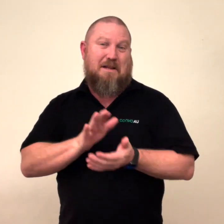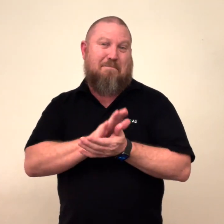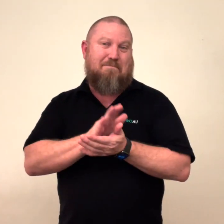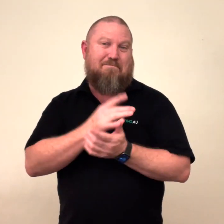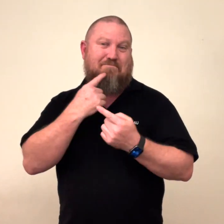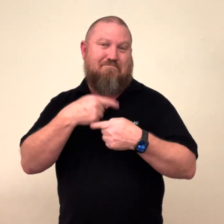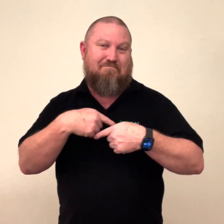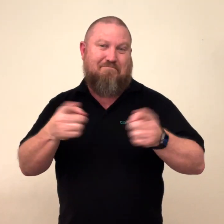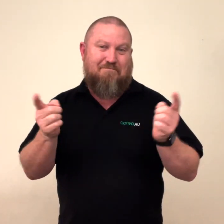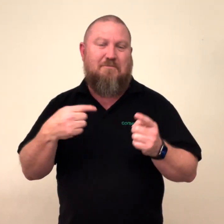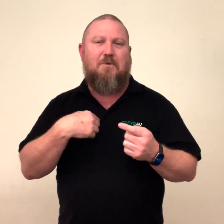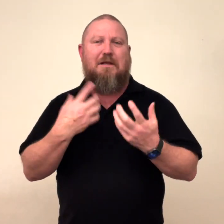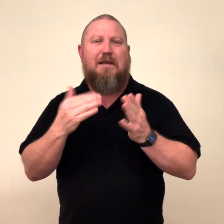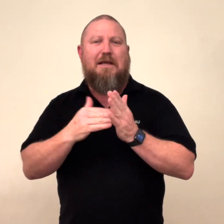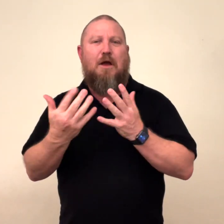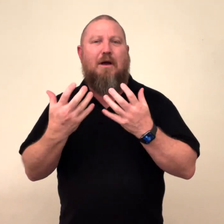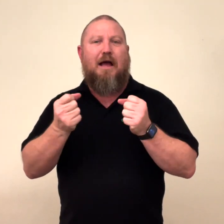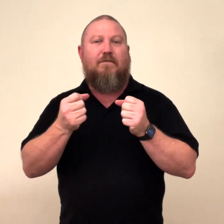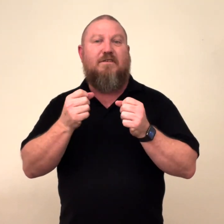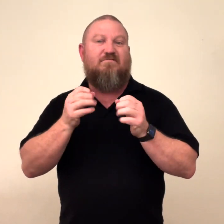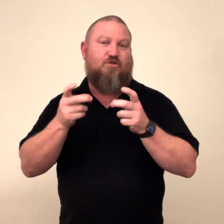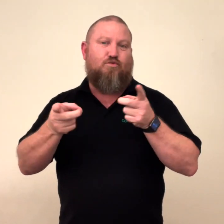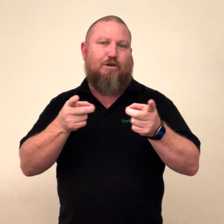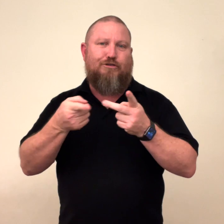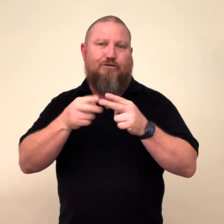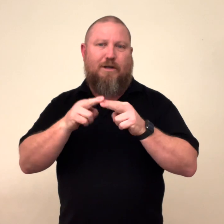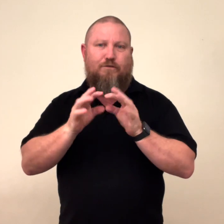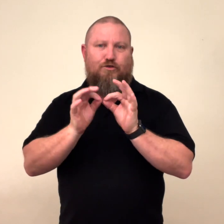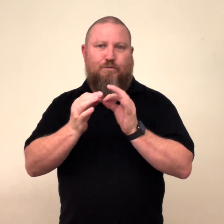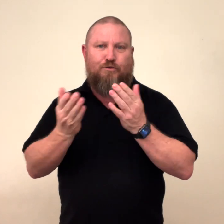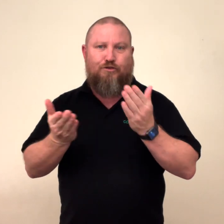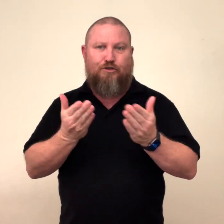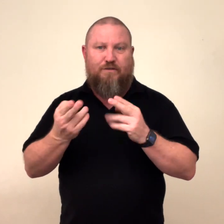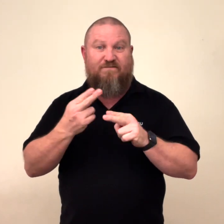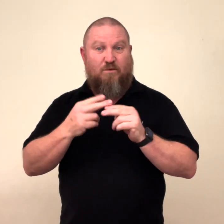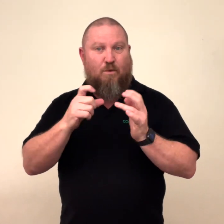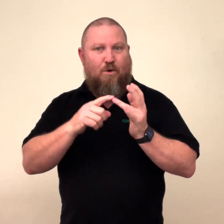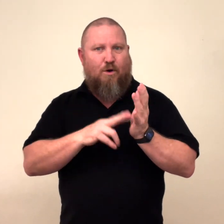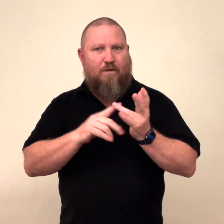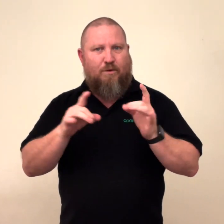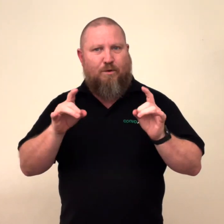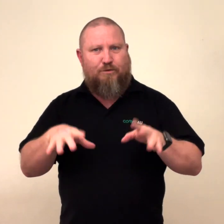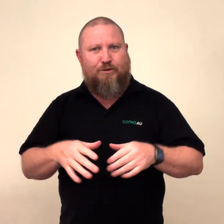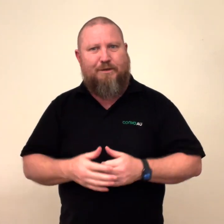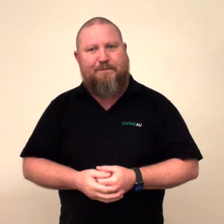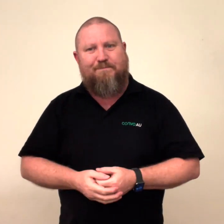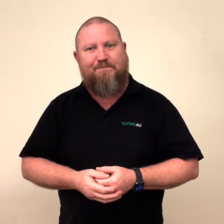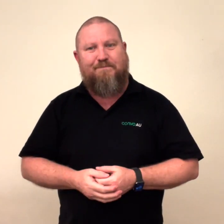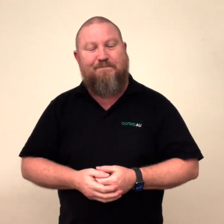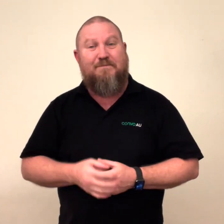I am pleased to announce that we appointed a Director of Interpreting services.